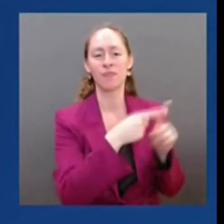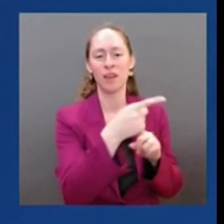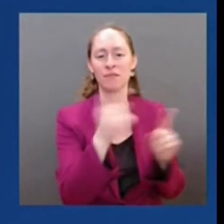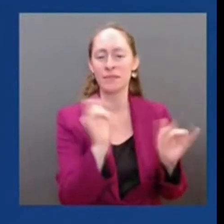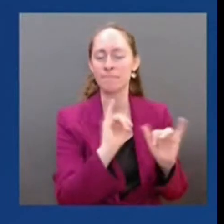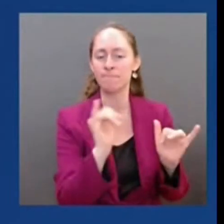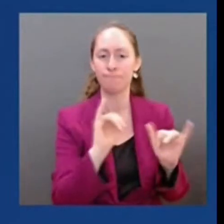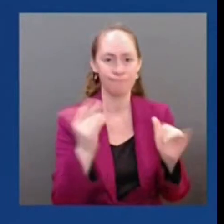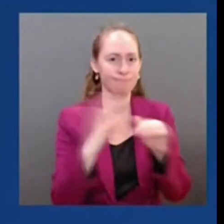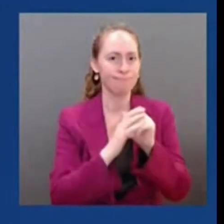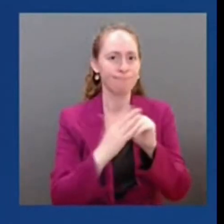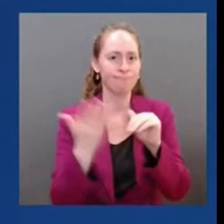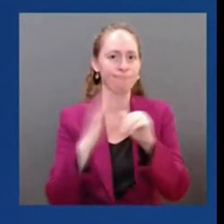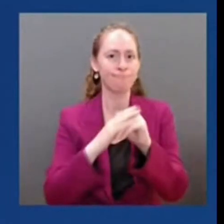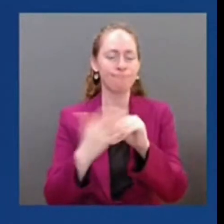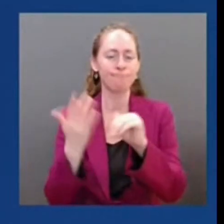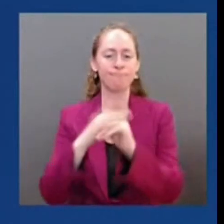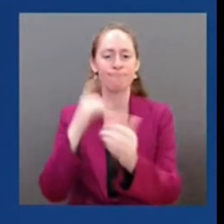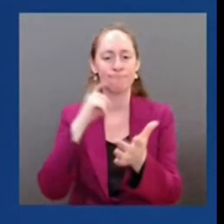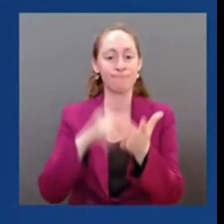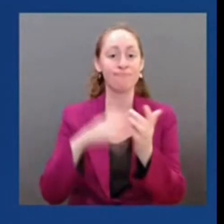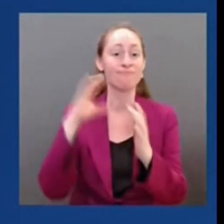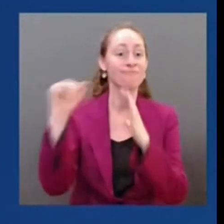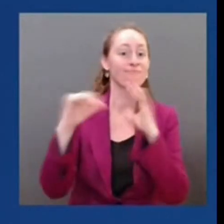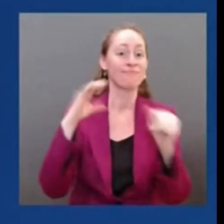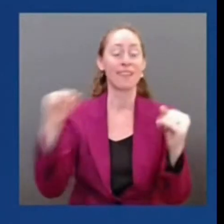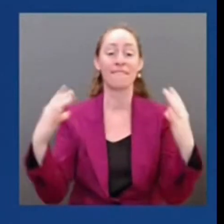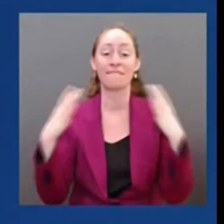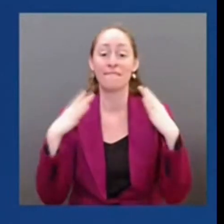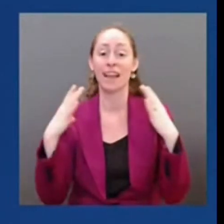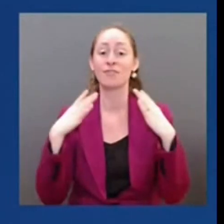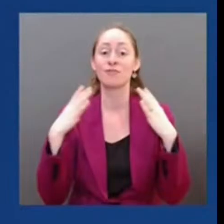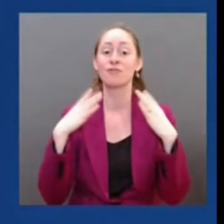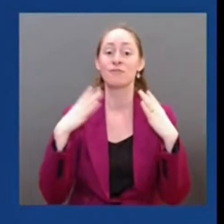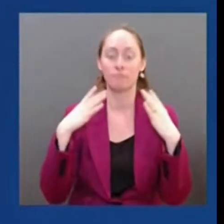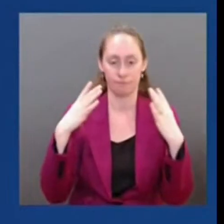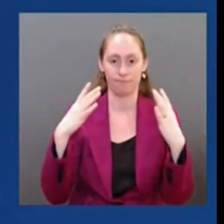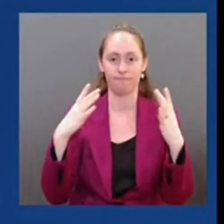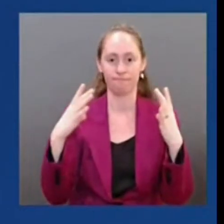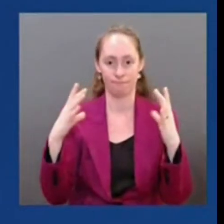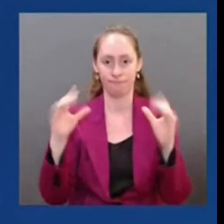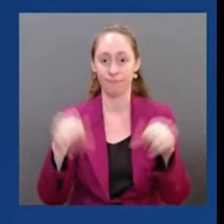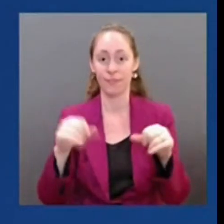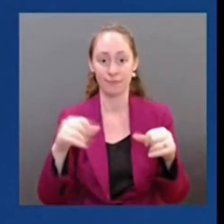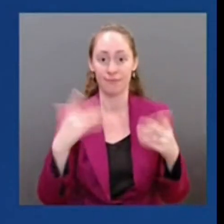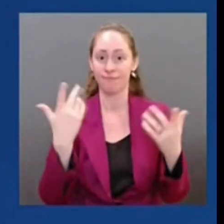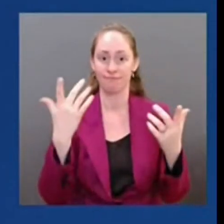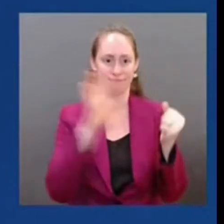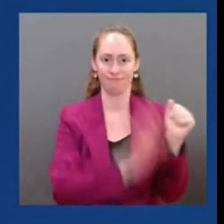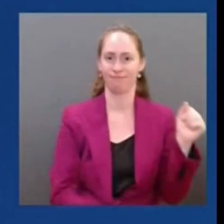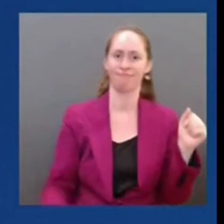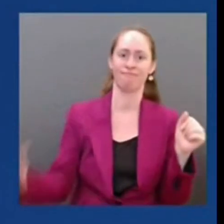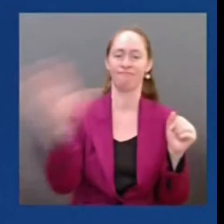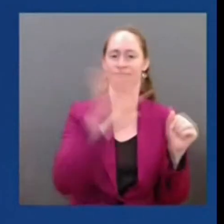IN, YOU KNOW, DIFFERENT WAVES OF INFECTION HAVE DEMONSTRATED THAT THIS TRAVELS ACROSS THE COUNTRY, AND IT HAS THE POTENTI